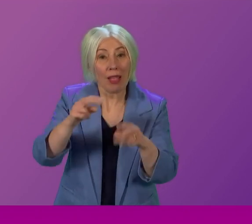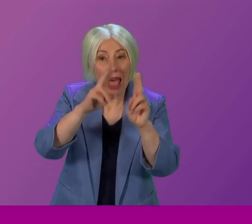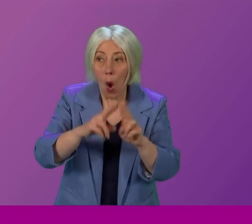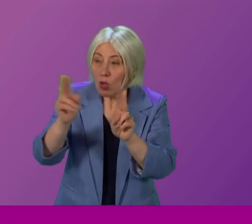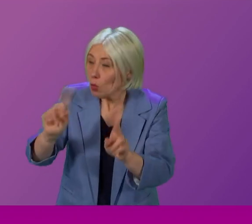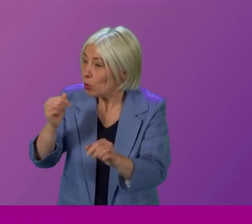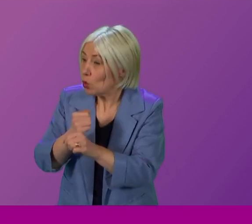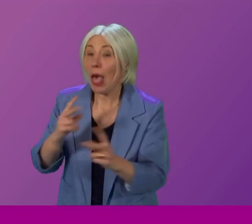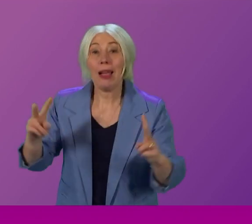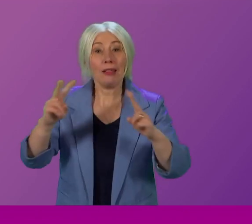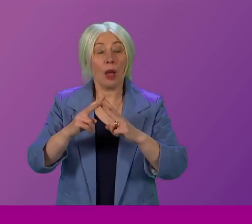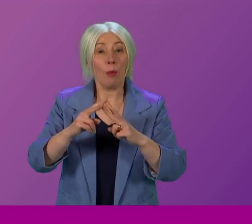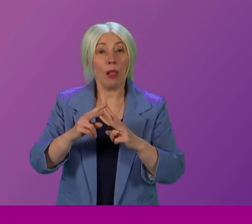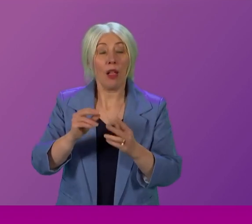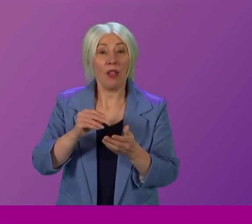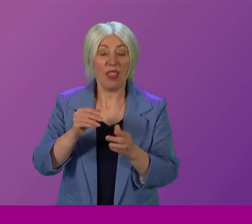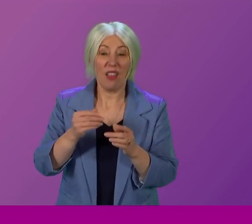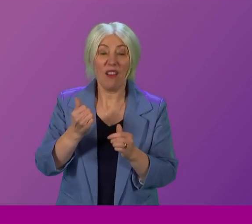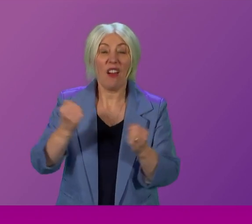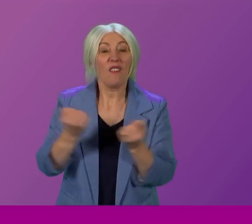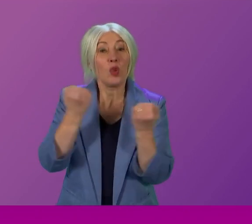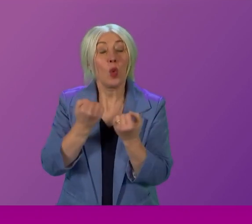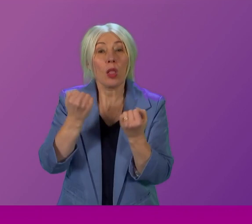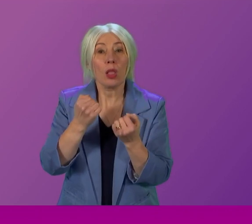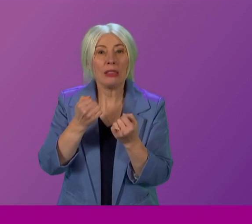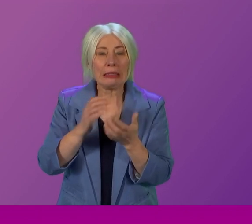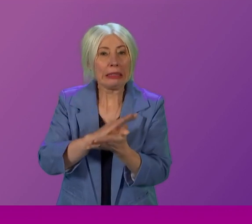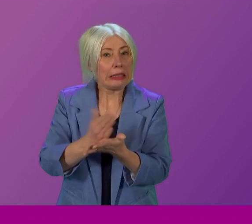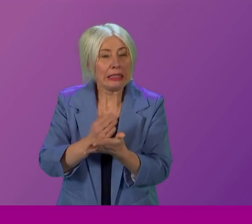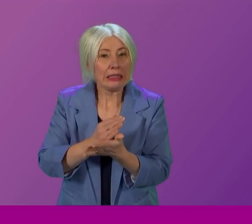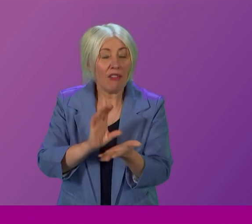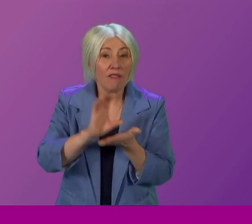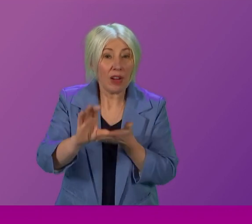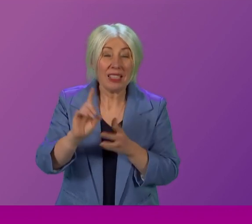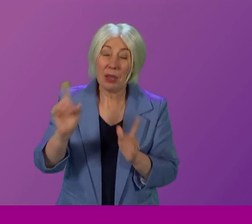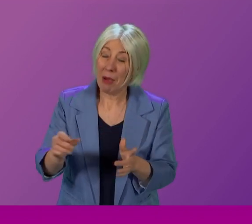the doubling of the fuel insecurity fund. However, the key levers lie with the UK Government, and we